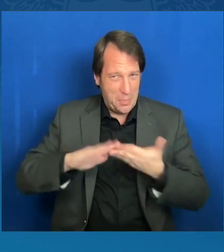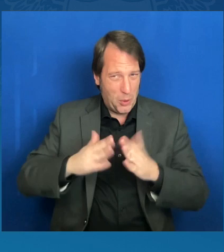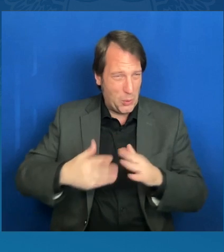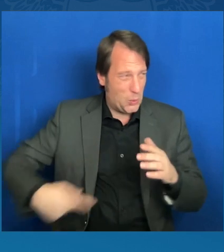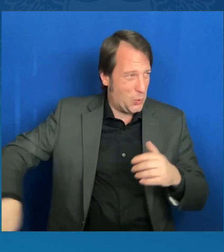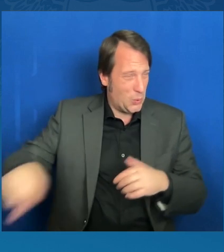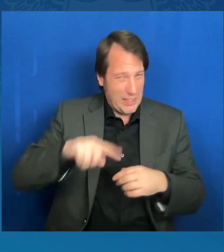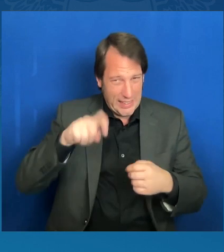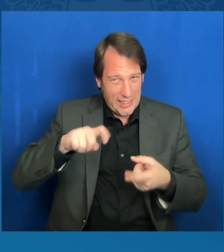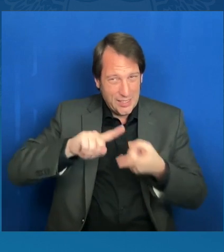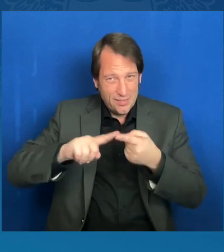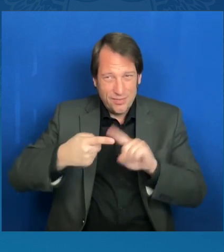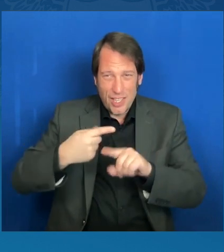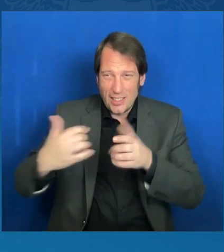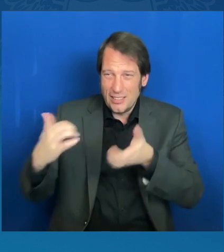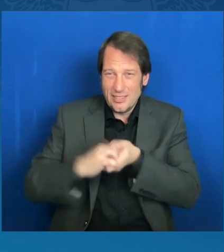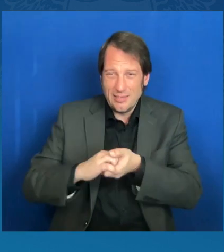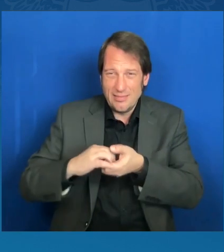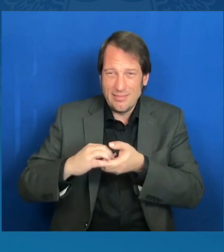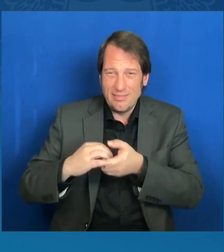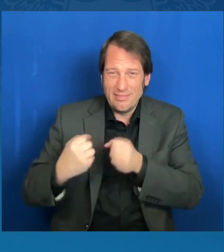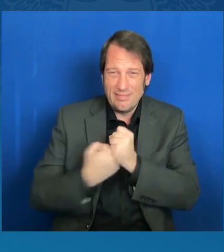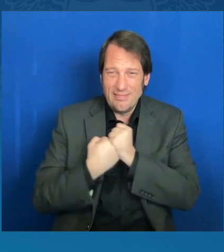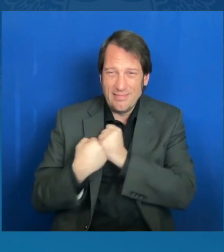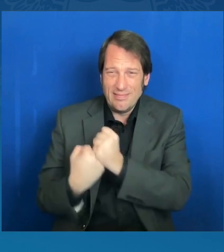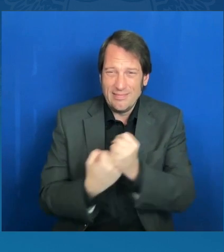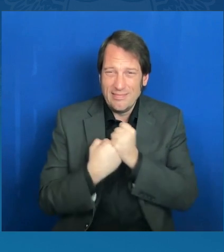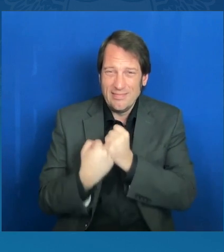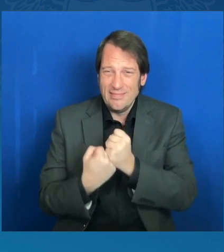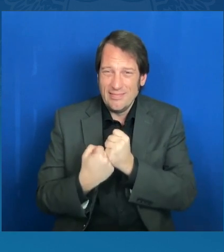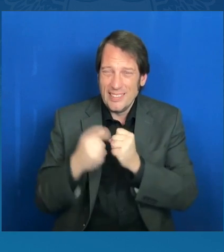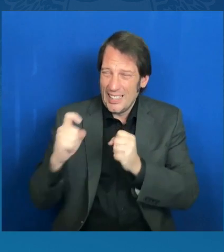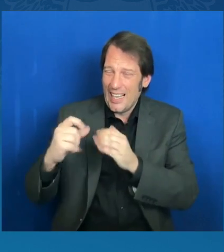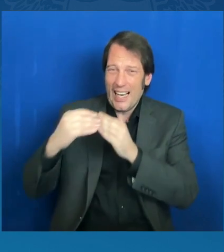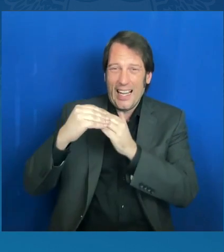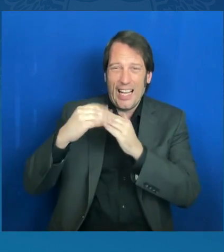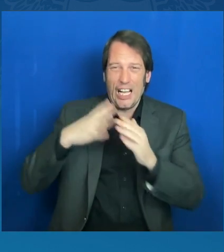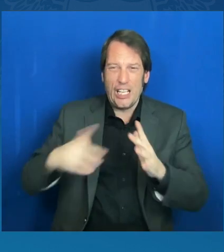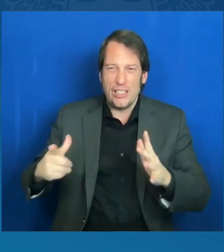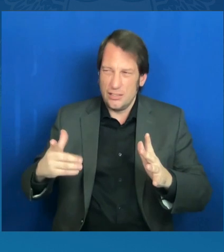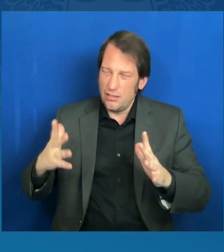for the work of saving lives. This room is filled with those champions.